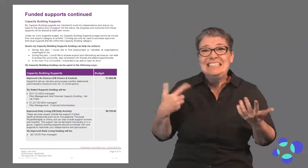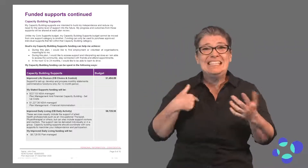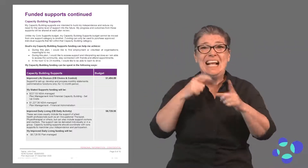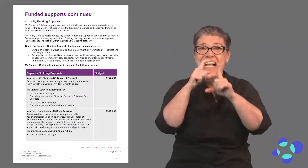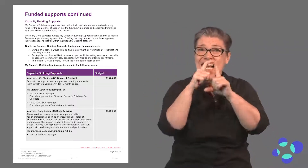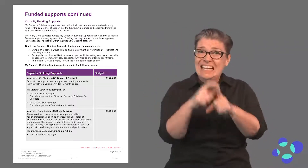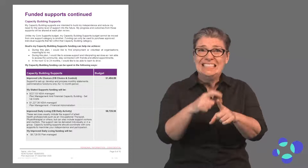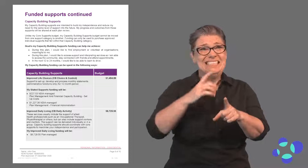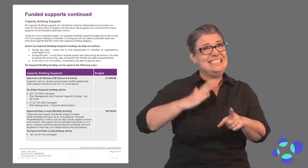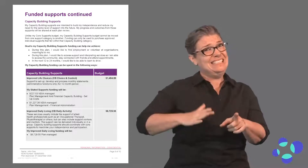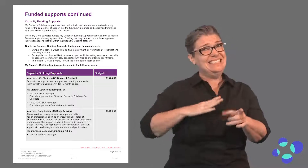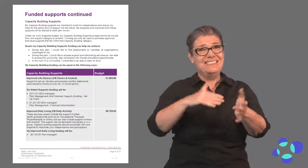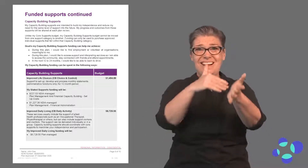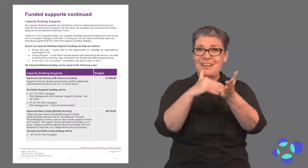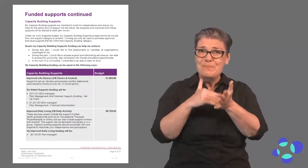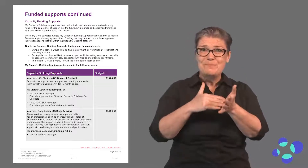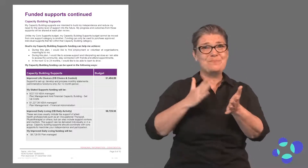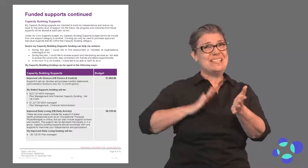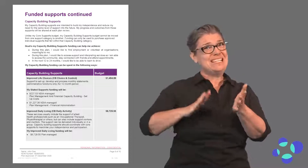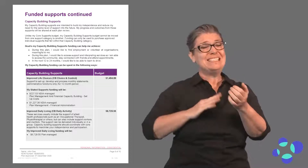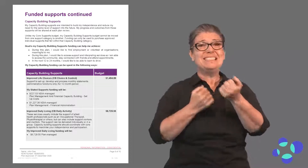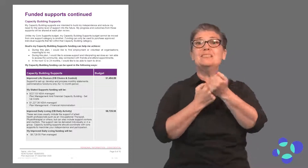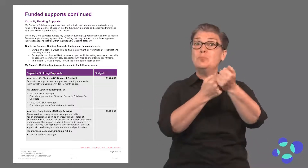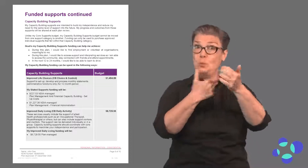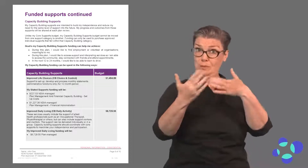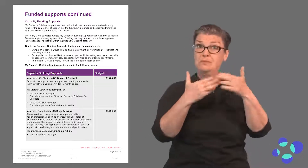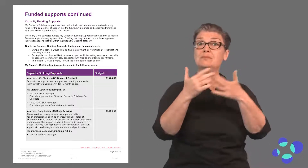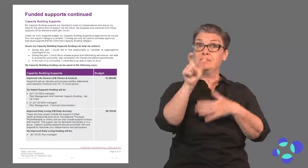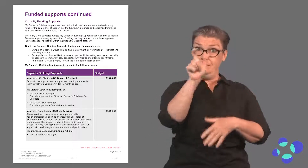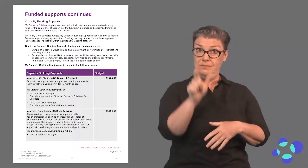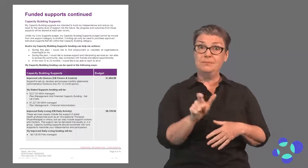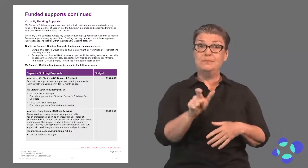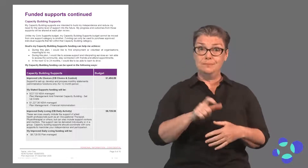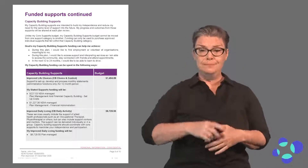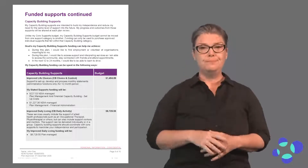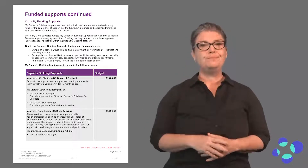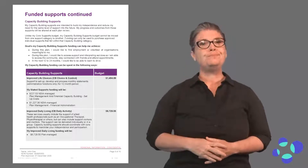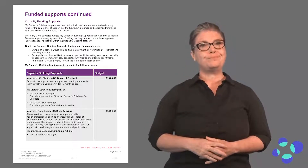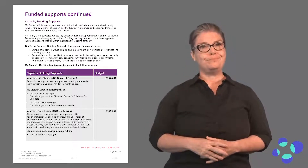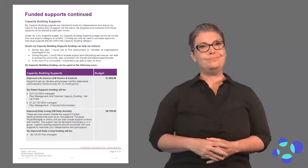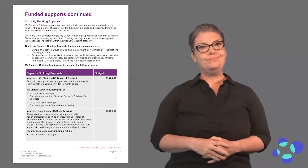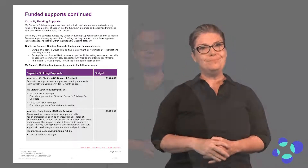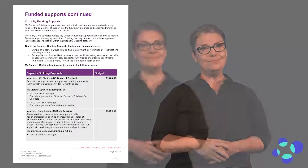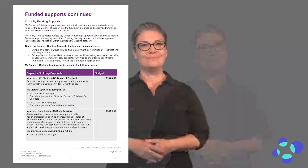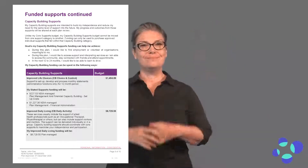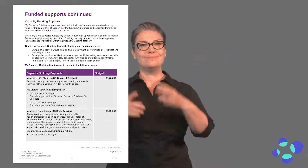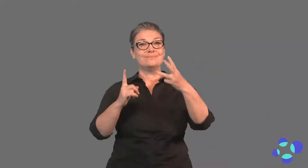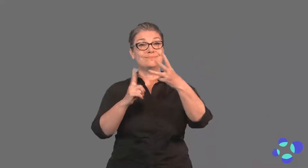the NDIA in your planning meeting that this is difficult for you and you need support by way of a Support Coordinator.